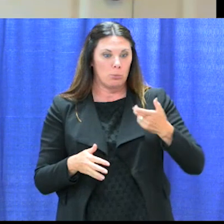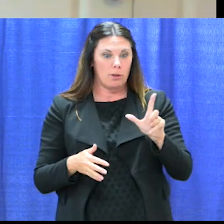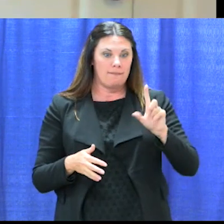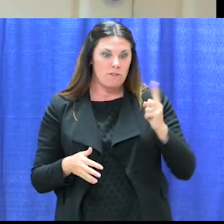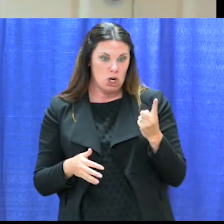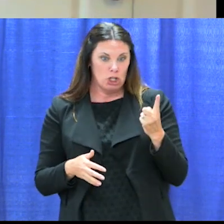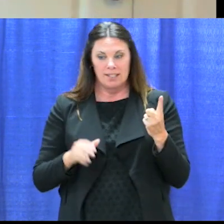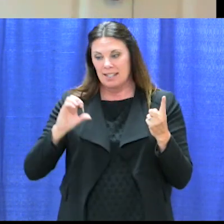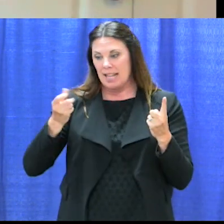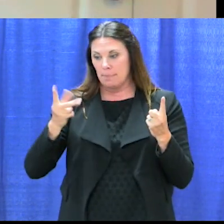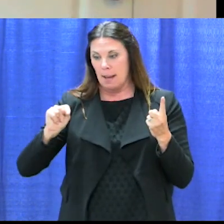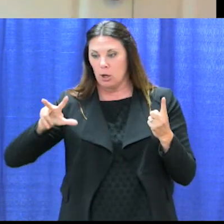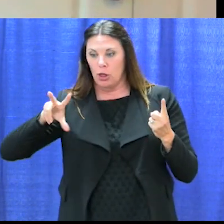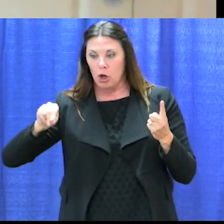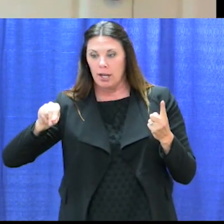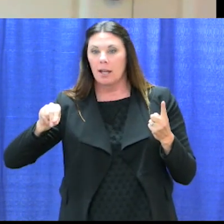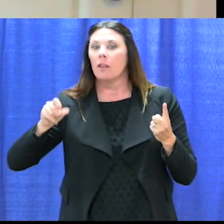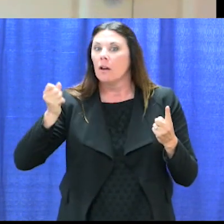or until students return in the classroom whichever is first.